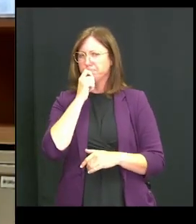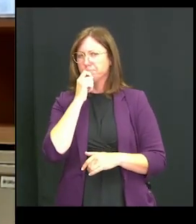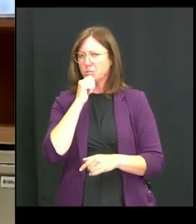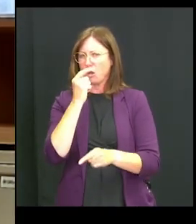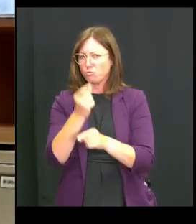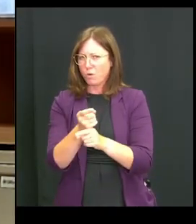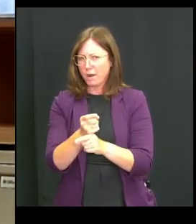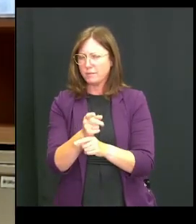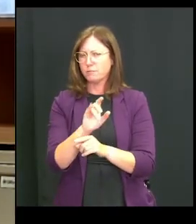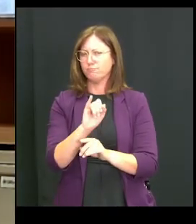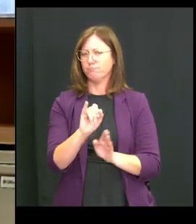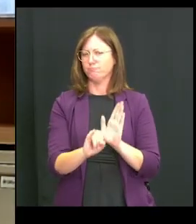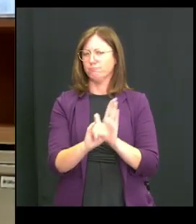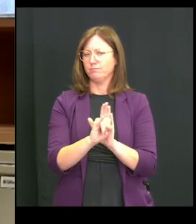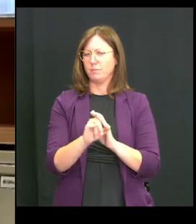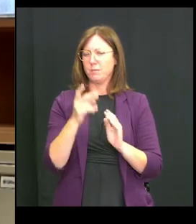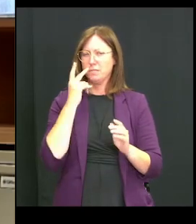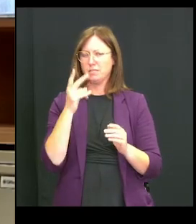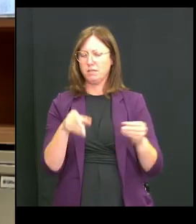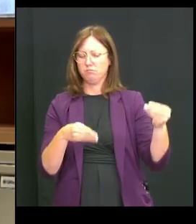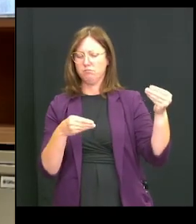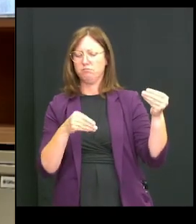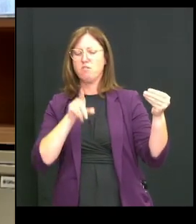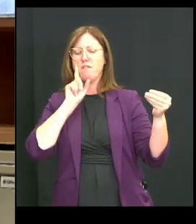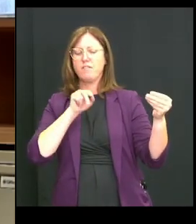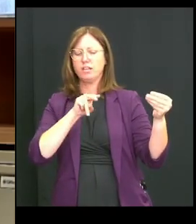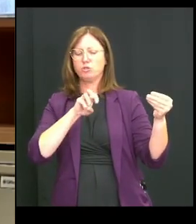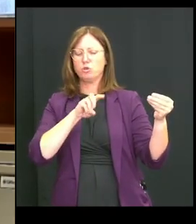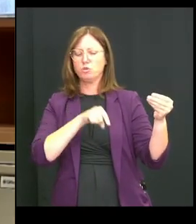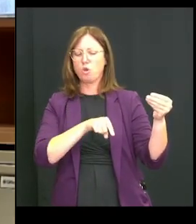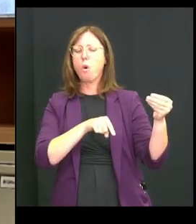So, they may see a piece of fake news and they're, "Oh, I know how to spot that."